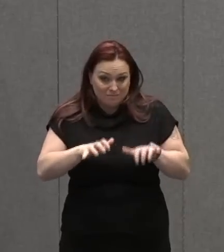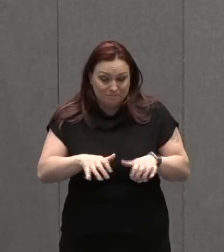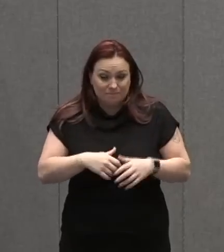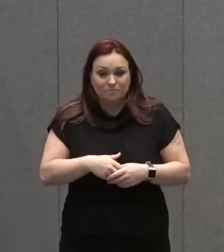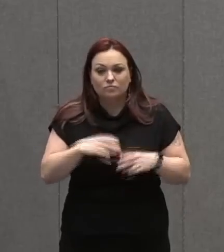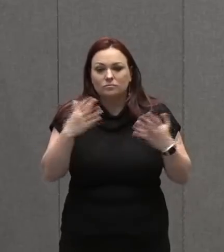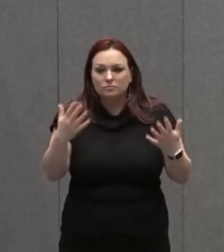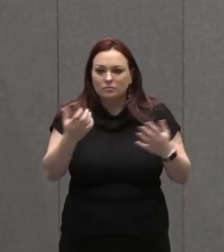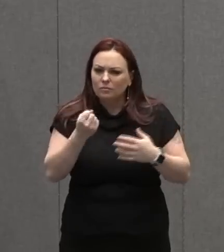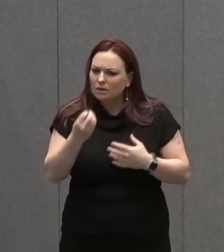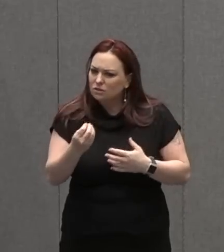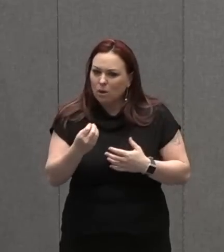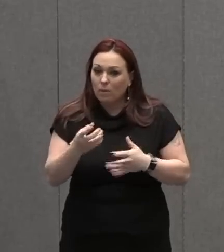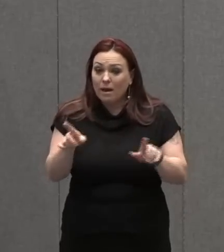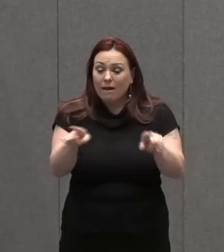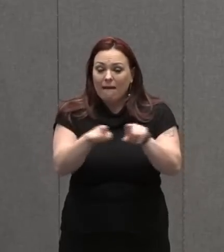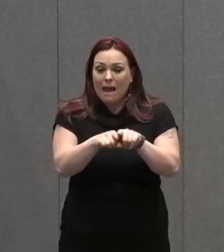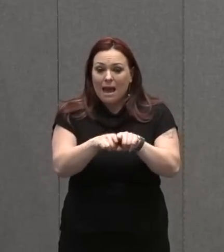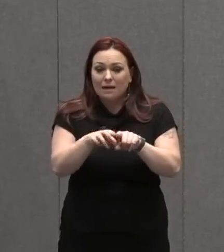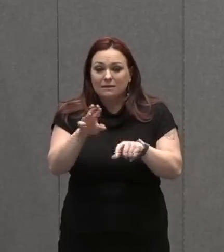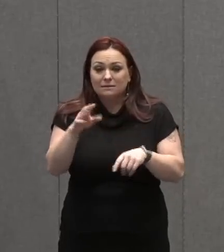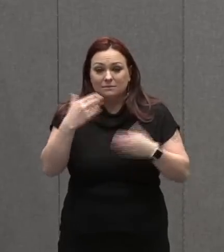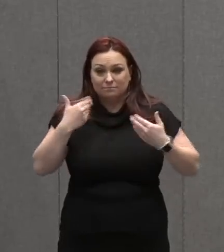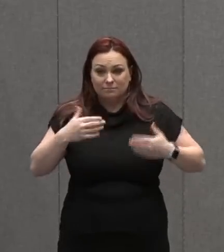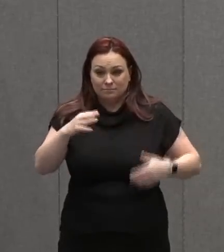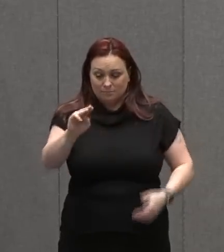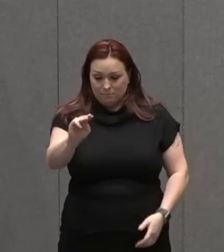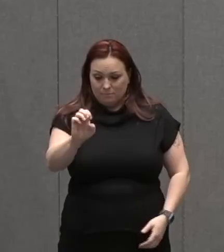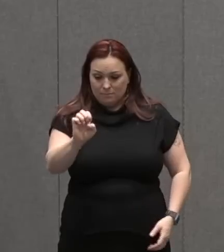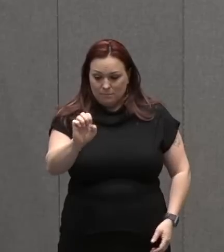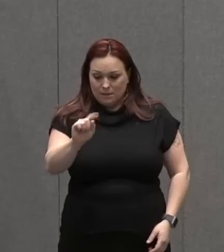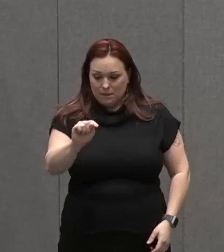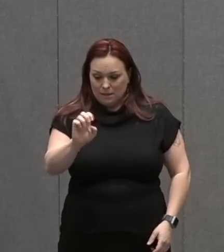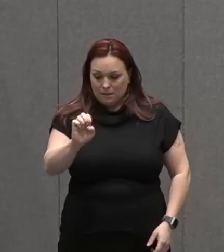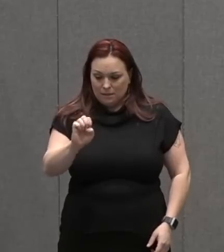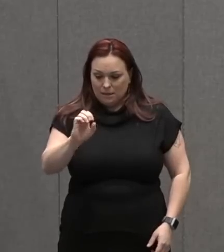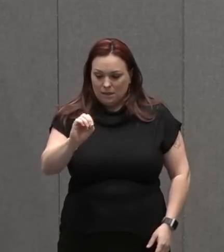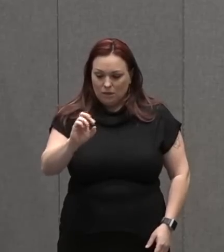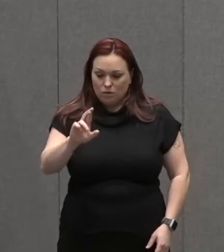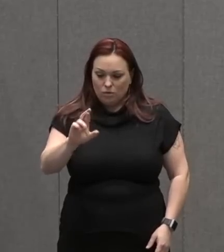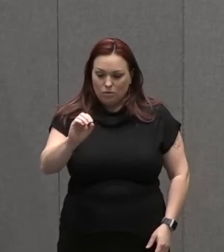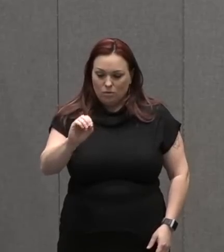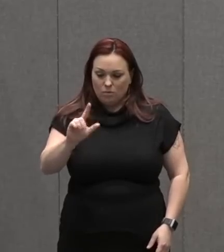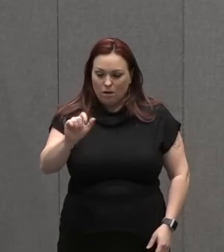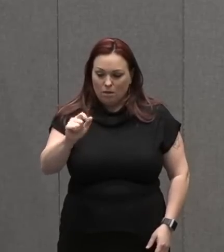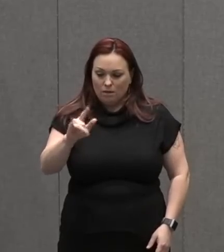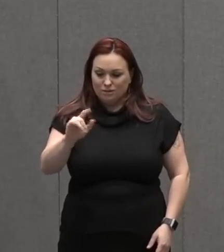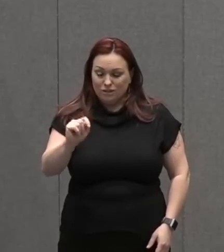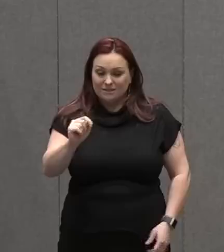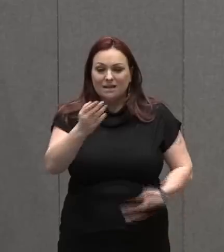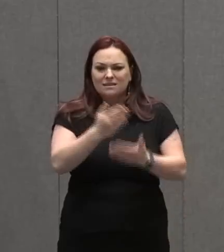So, as a meteorologist, somebody who looks at data and studies the weather,